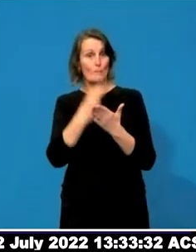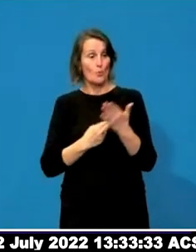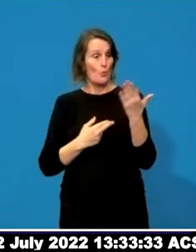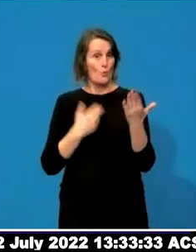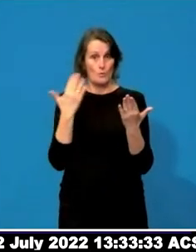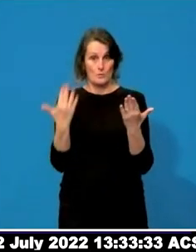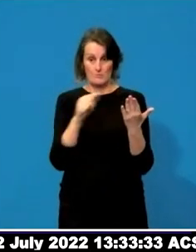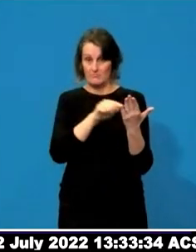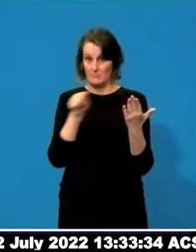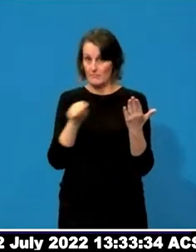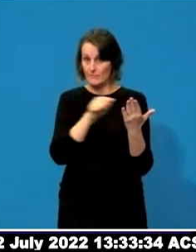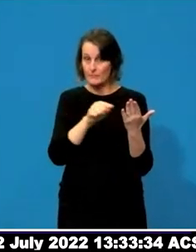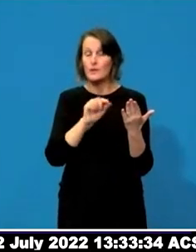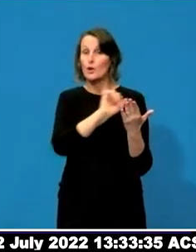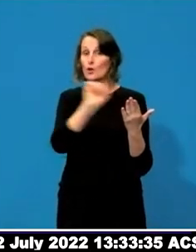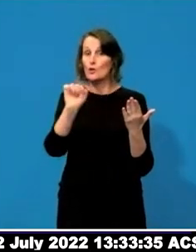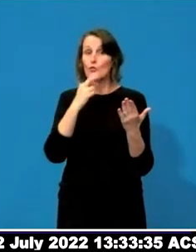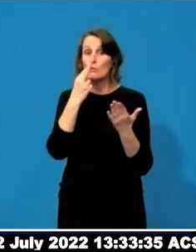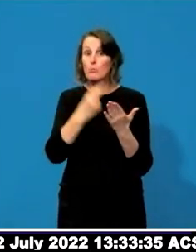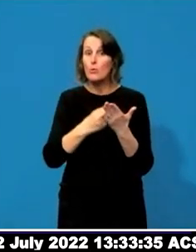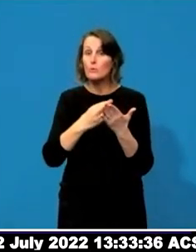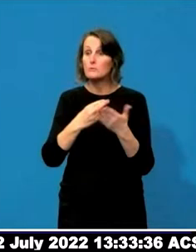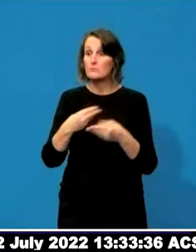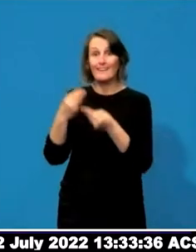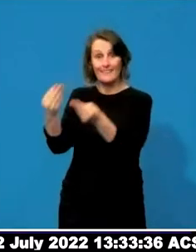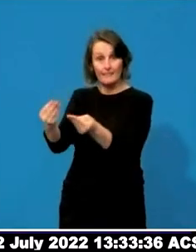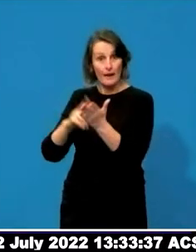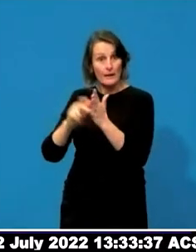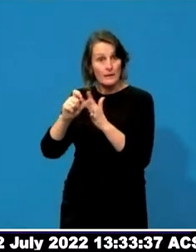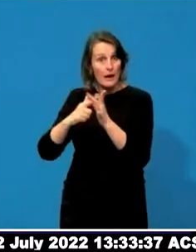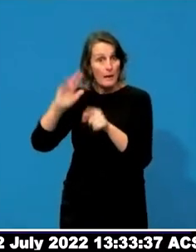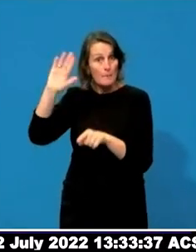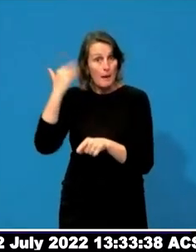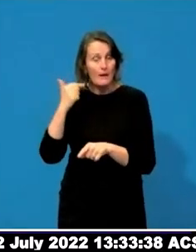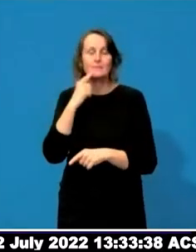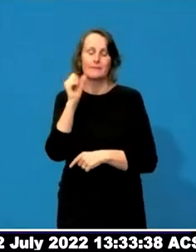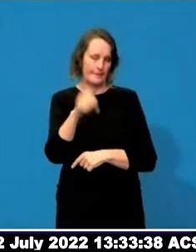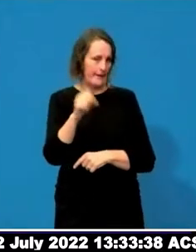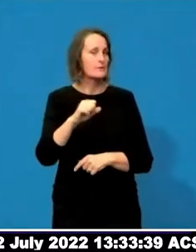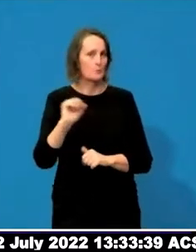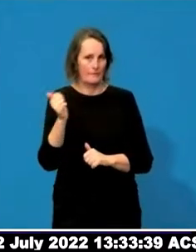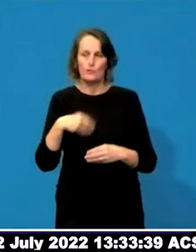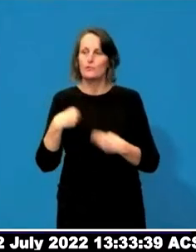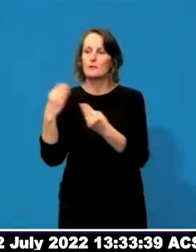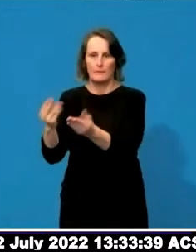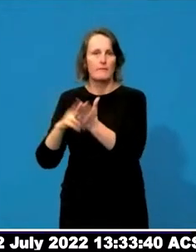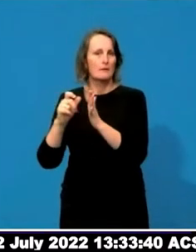have those reports ever been shared with the NDIA? MS McRAE: Yes, they have been shared with the NDIA.